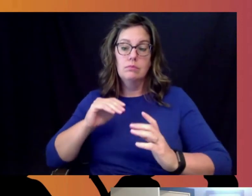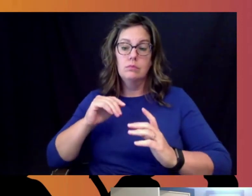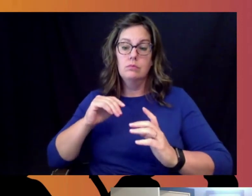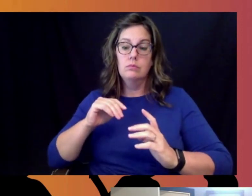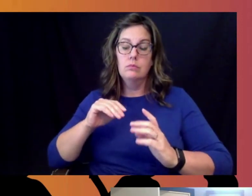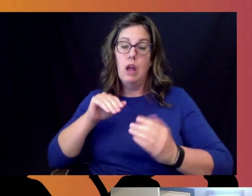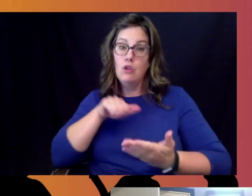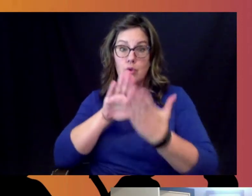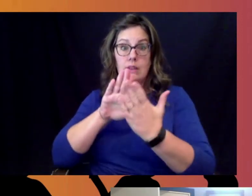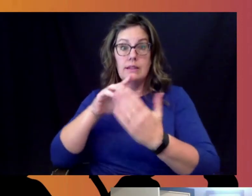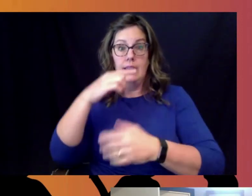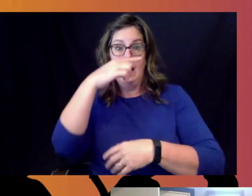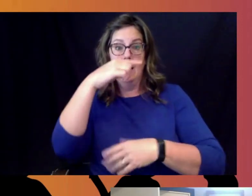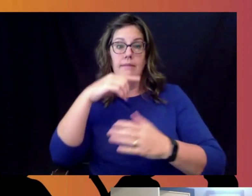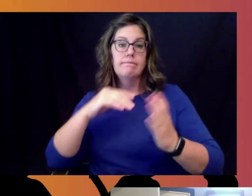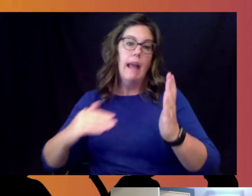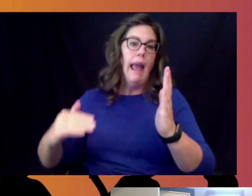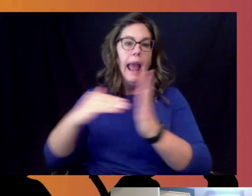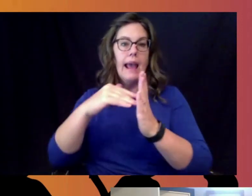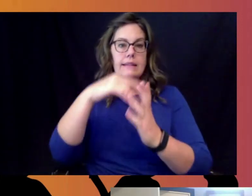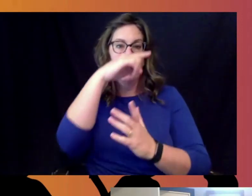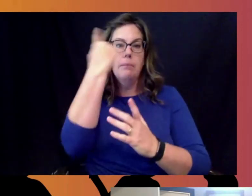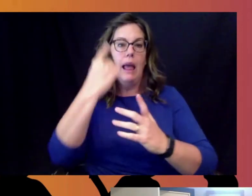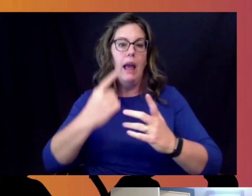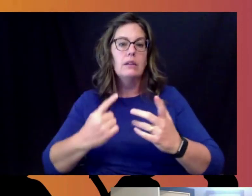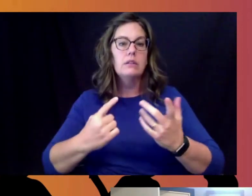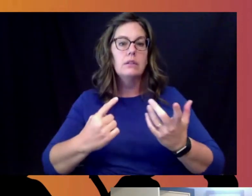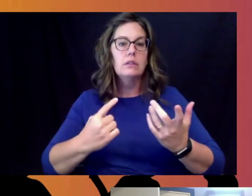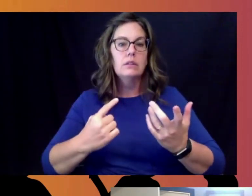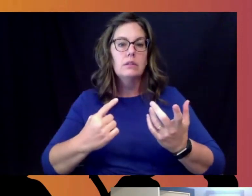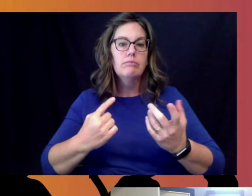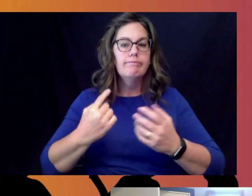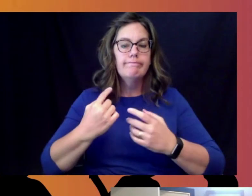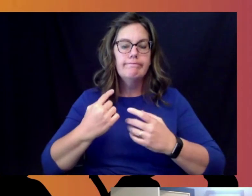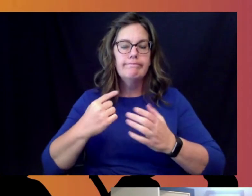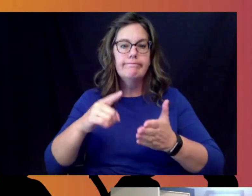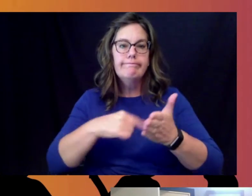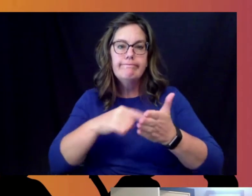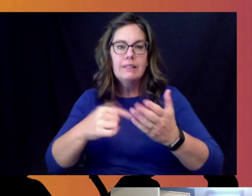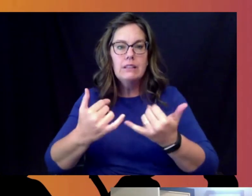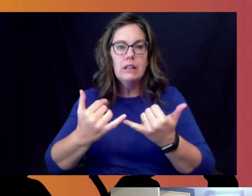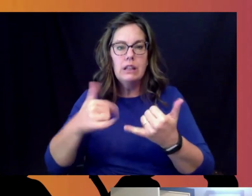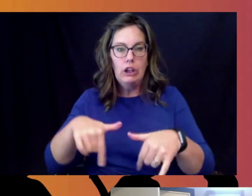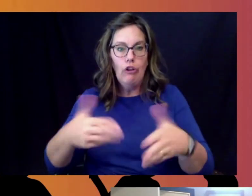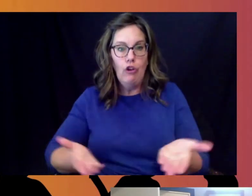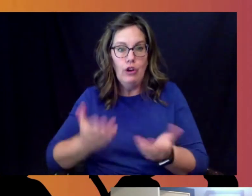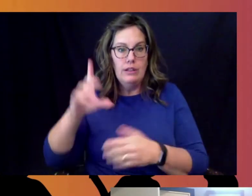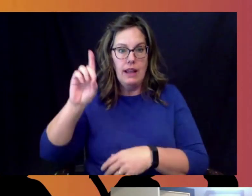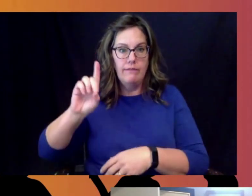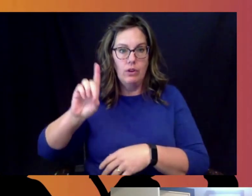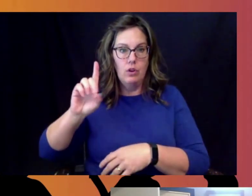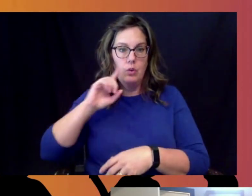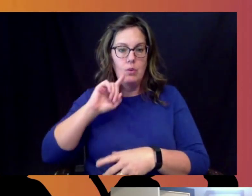and while we were doing that work we were experiencing a repetition of what has happened in